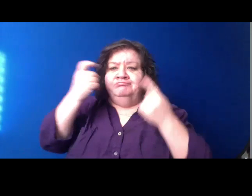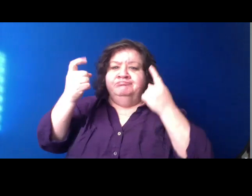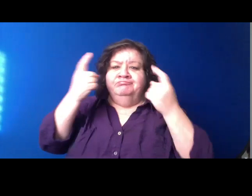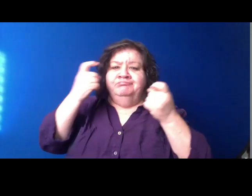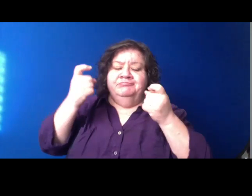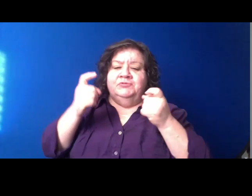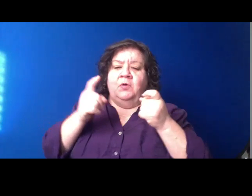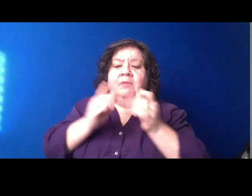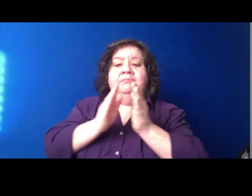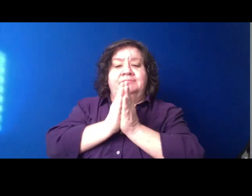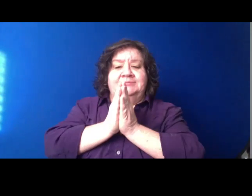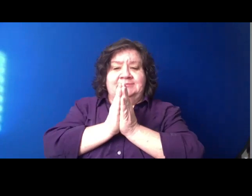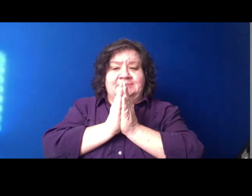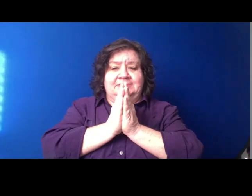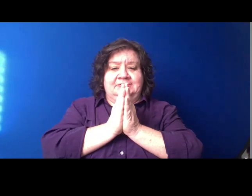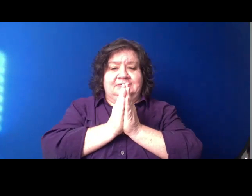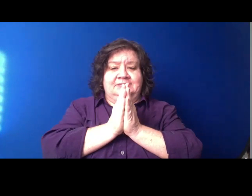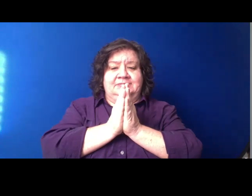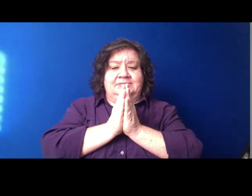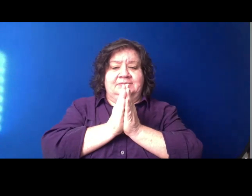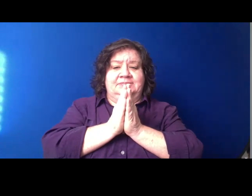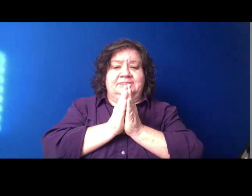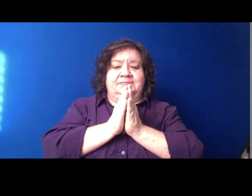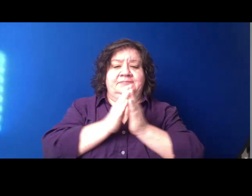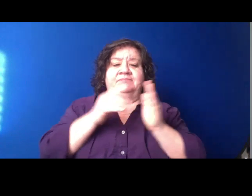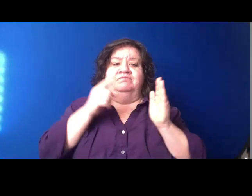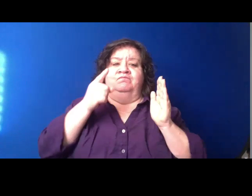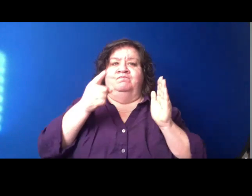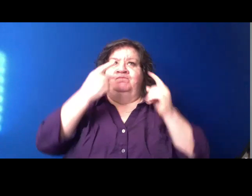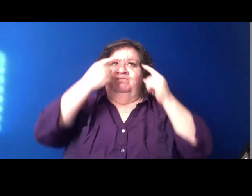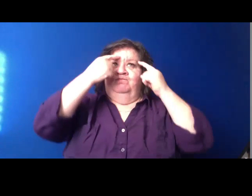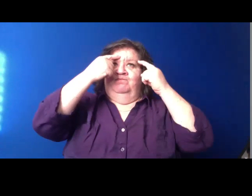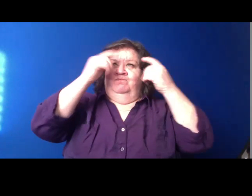and i think it's difficult but at the same time we can play a significant